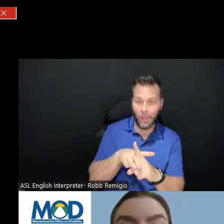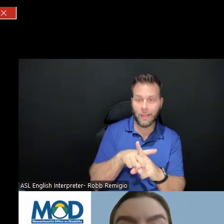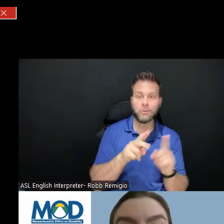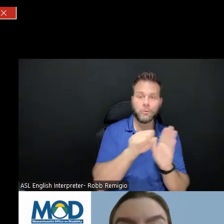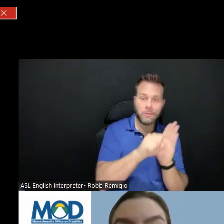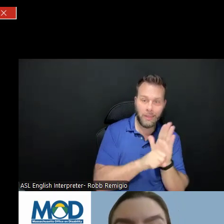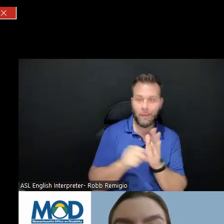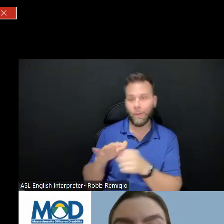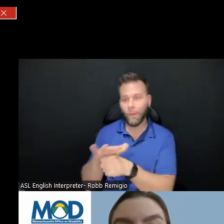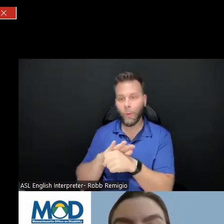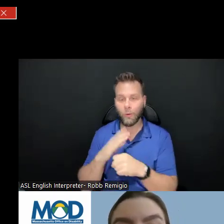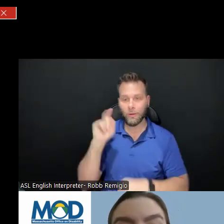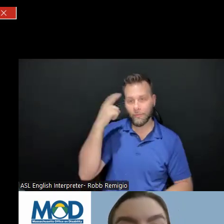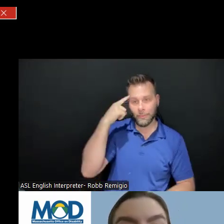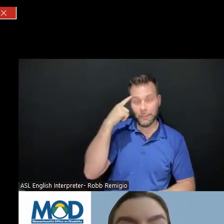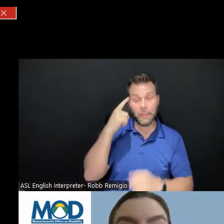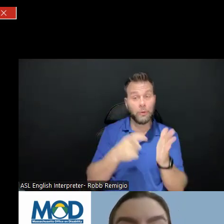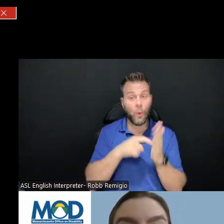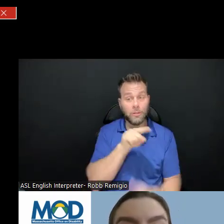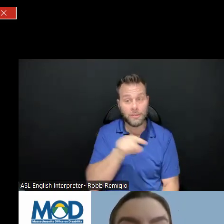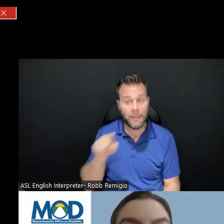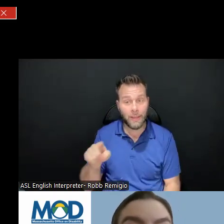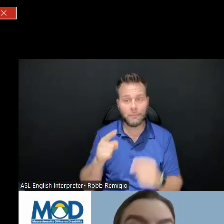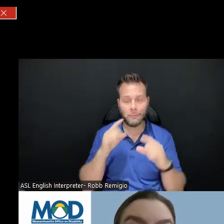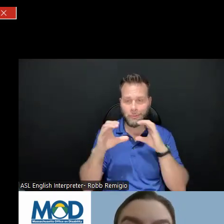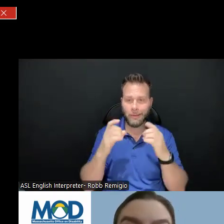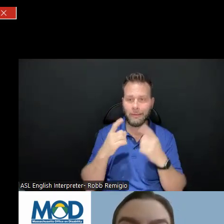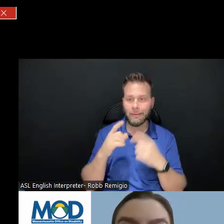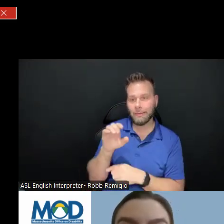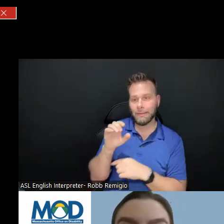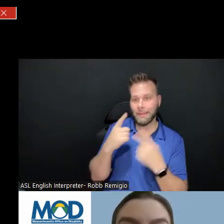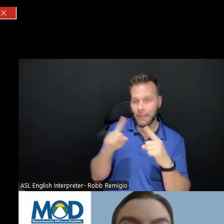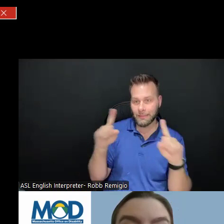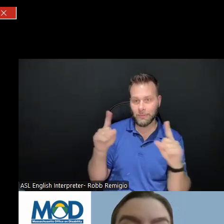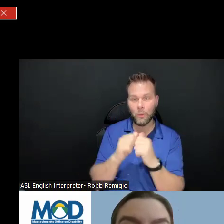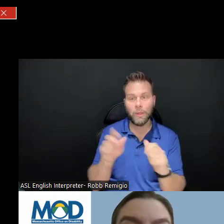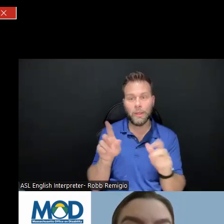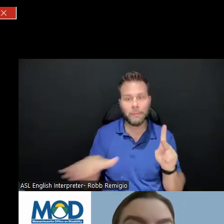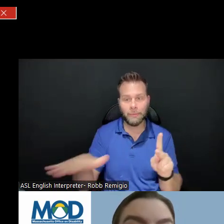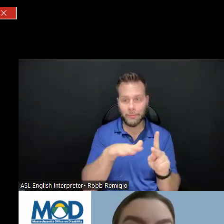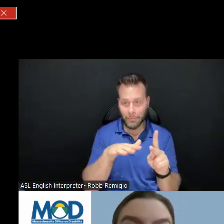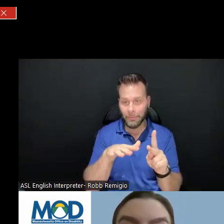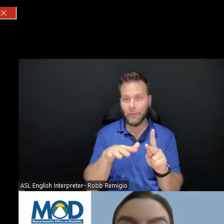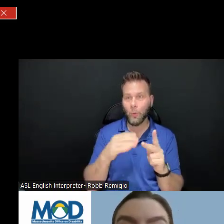ADA that applies to state and requires that state and local effectively with members of the public who have communication